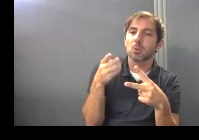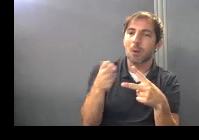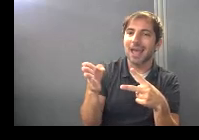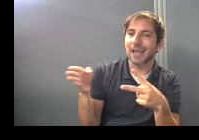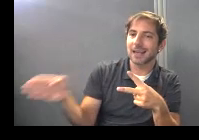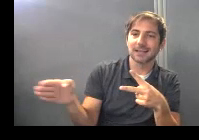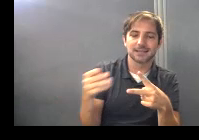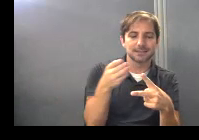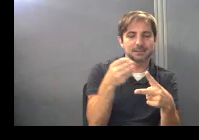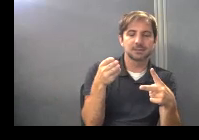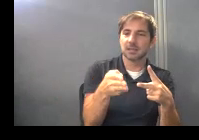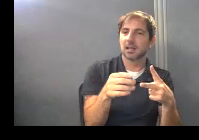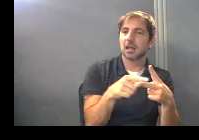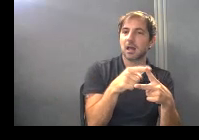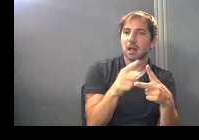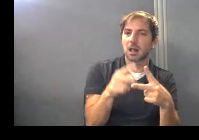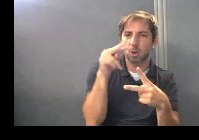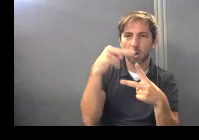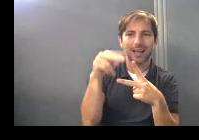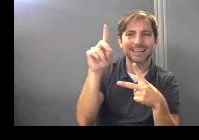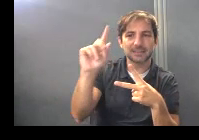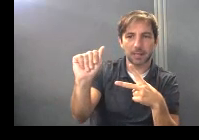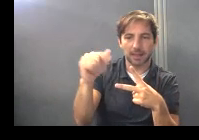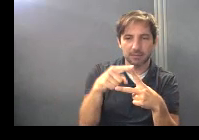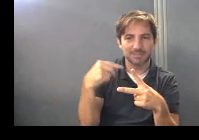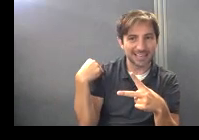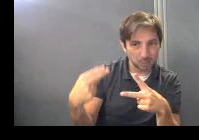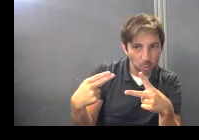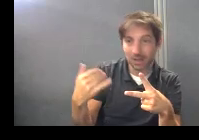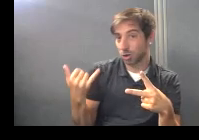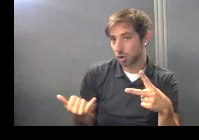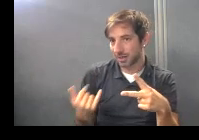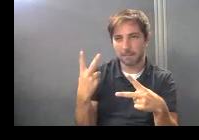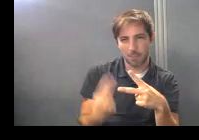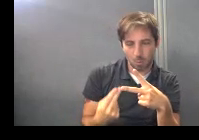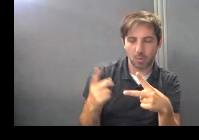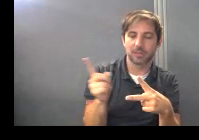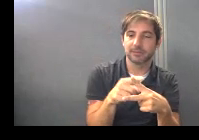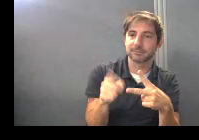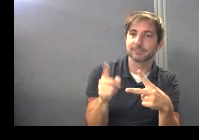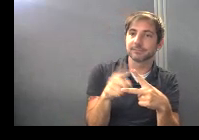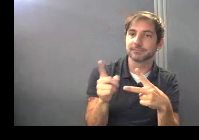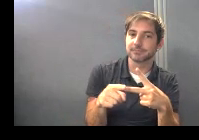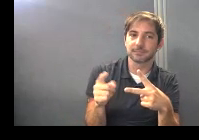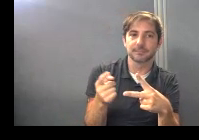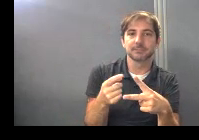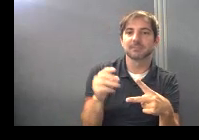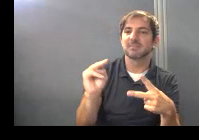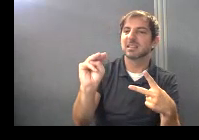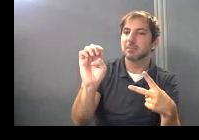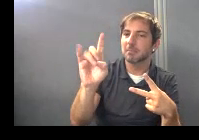WE HAVE SEEN HISTORICALLY AND CURRENTLY. WE PRIMARILY SEE IN THE MEDIA, SCIENCE AND